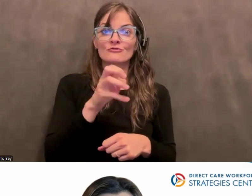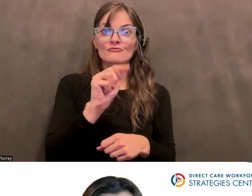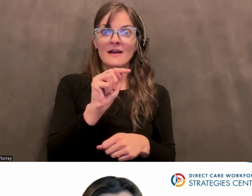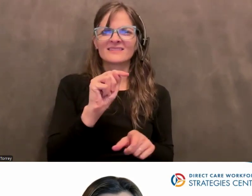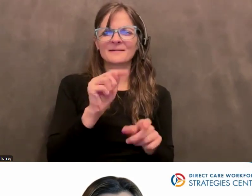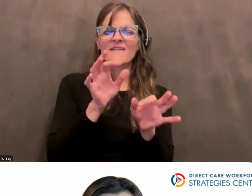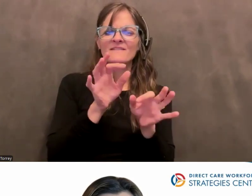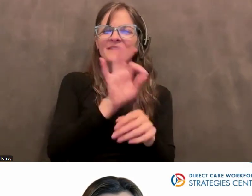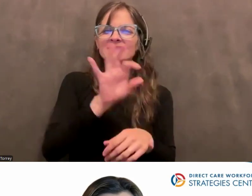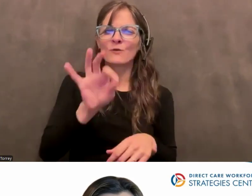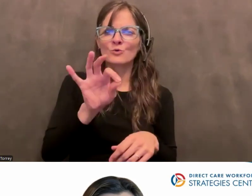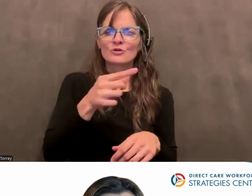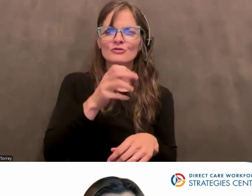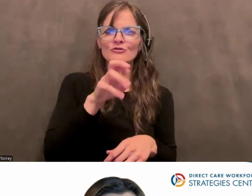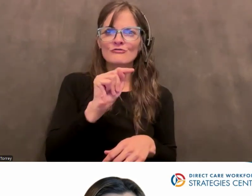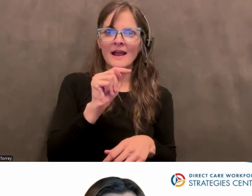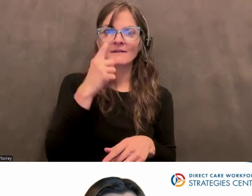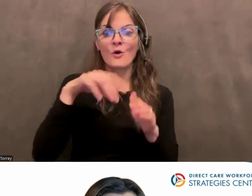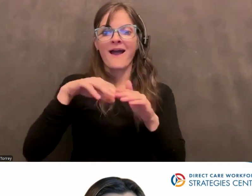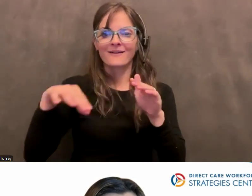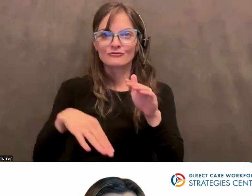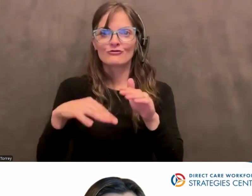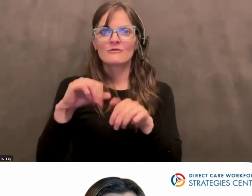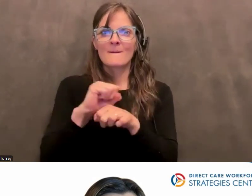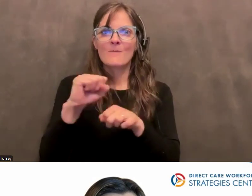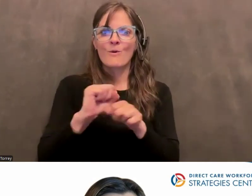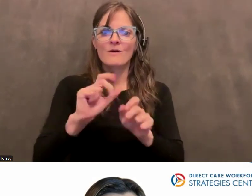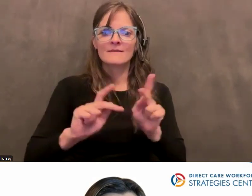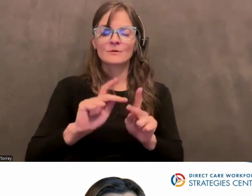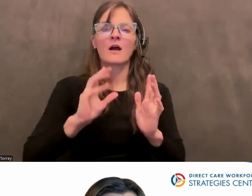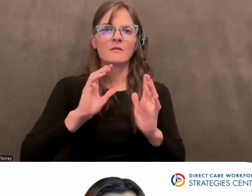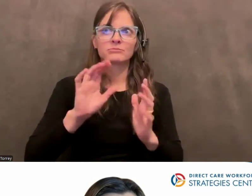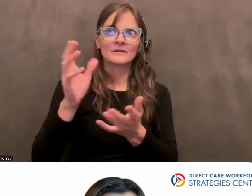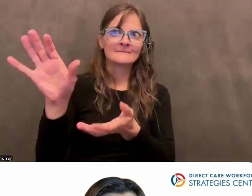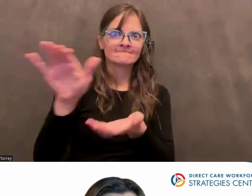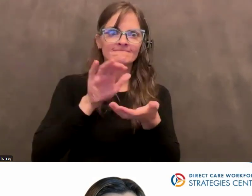We did that and then when Monday follows, the person came along and ARPA, HCBS, you know,